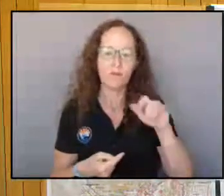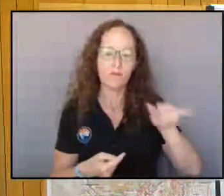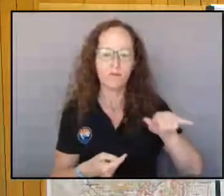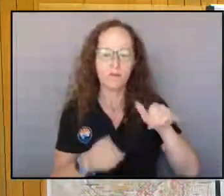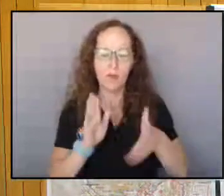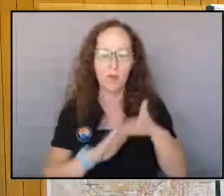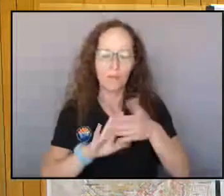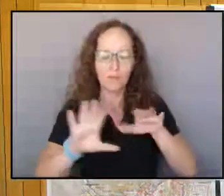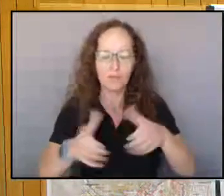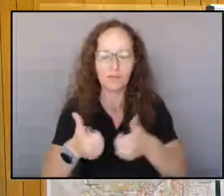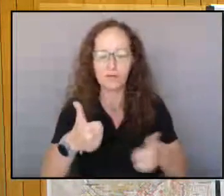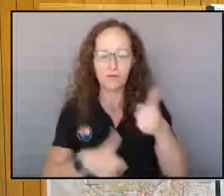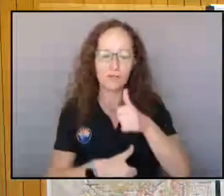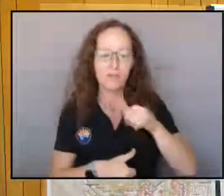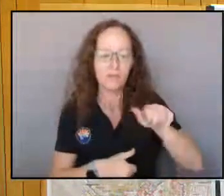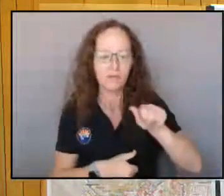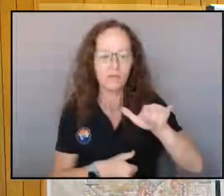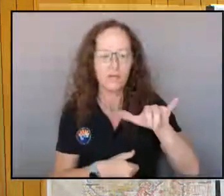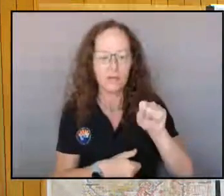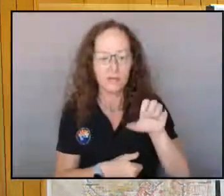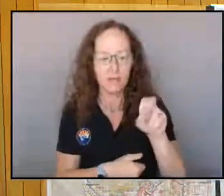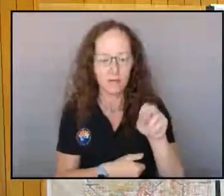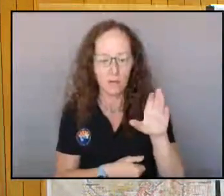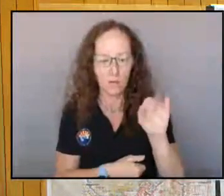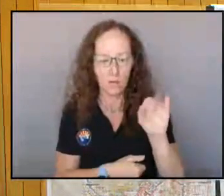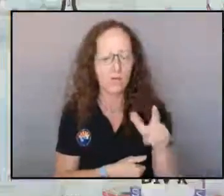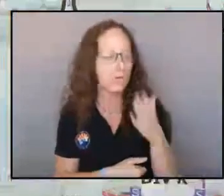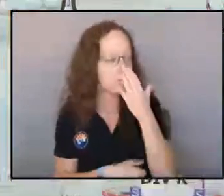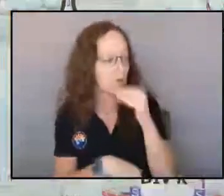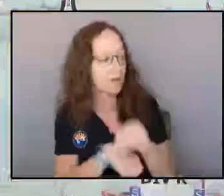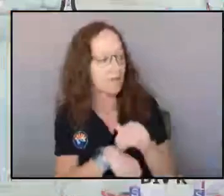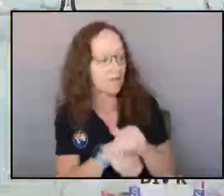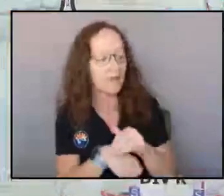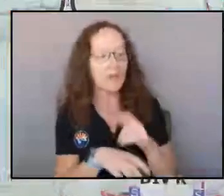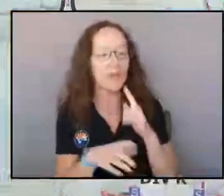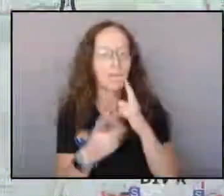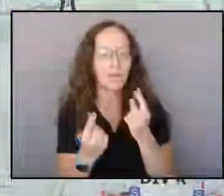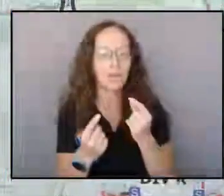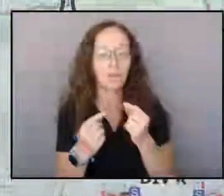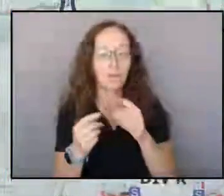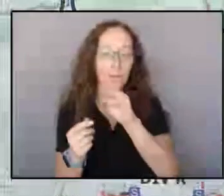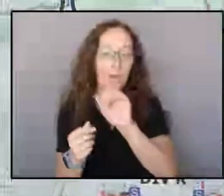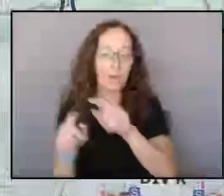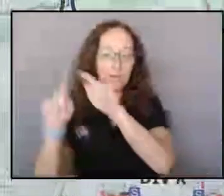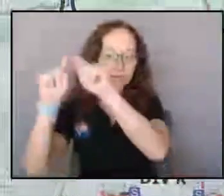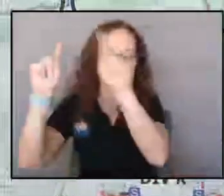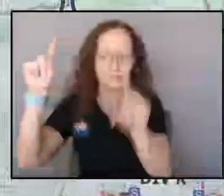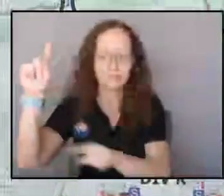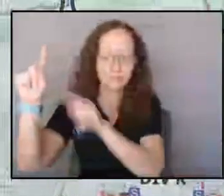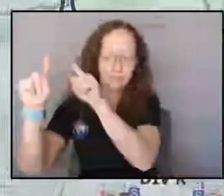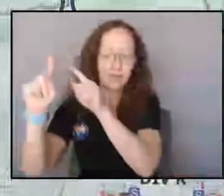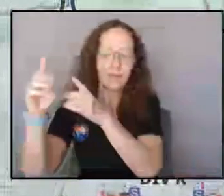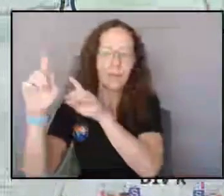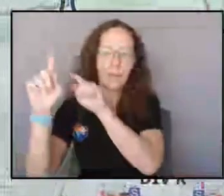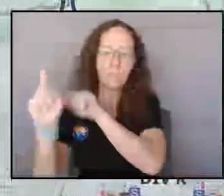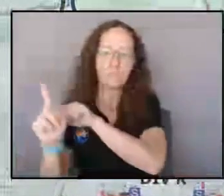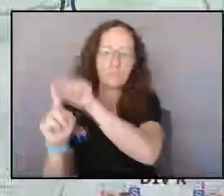THE WAY UP THROUGH DIVISION KILO, AND THEN WE HAVE A COUPLE VIDEOS SHOWING THE RESULTS OF THE WORK BEING